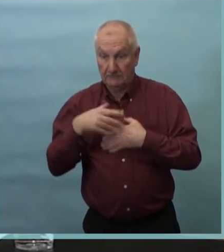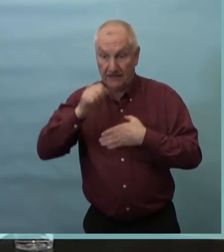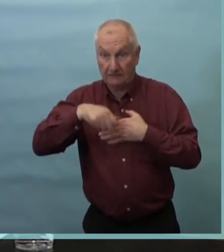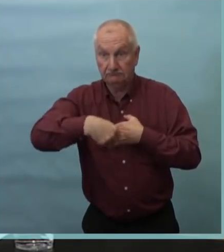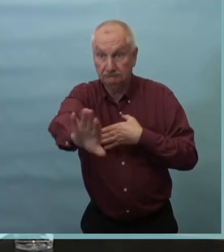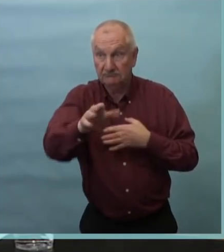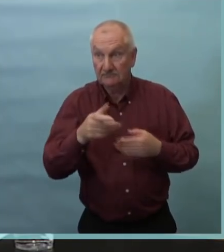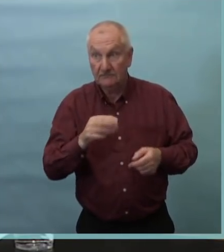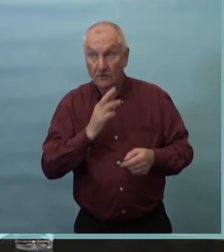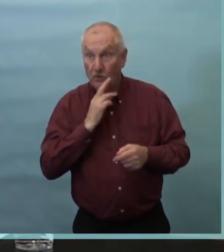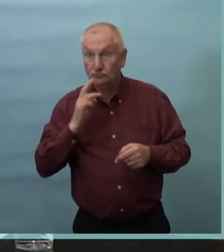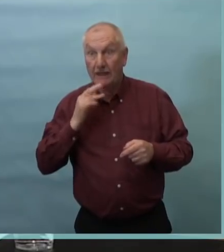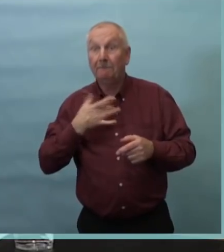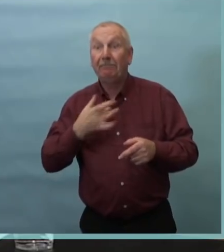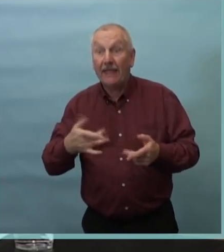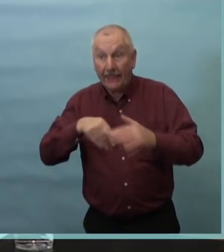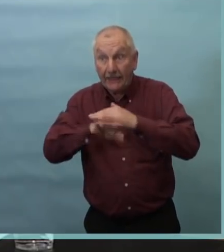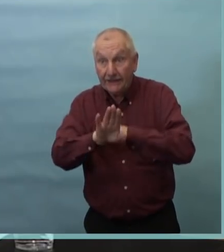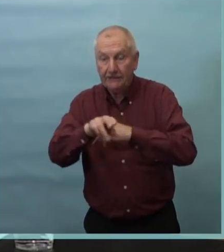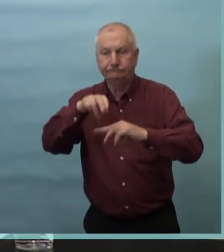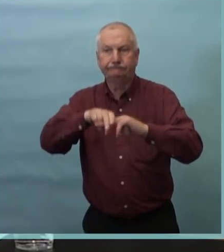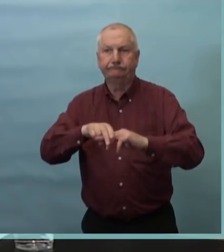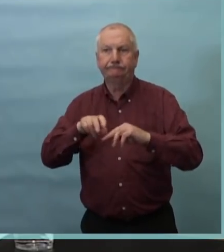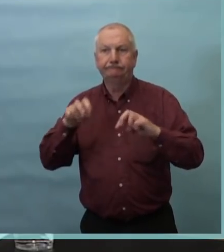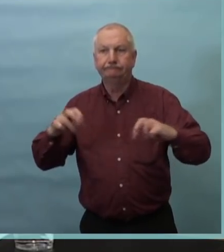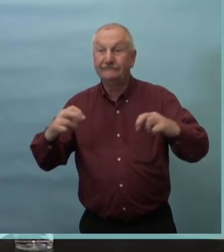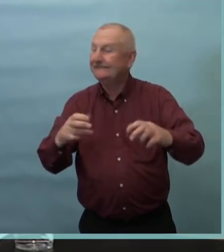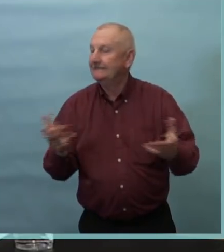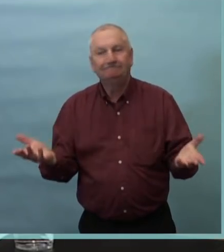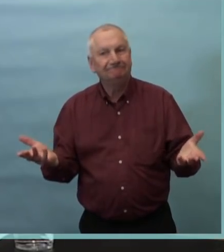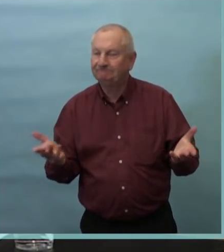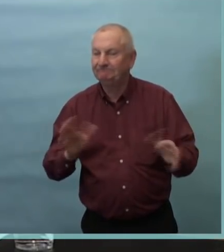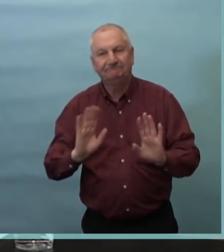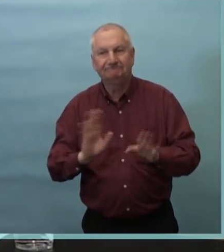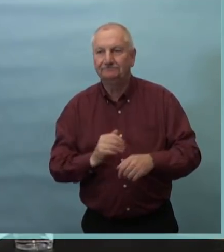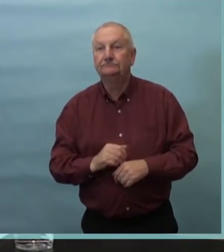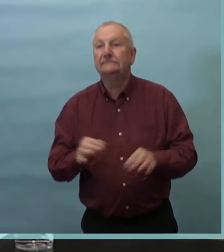so all the patrons are going to need to be able to be that two metres apart